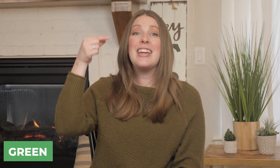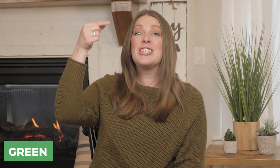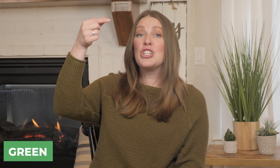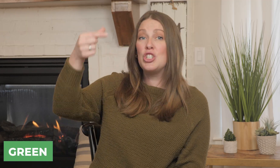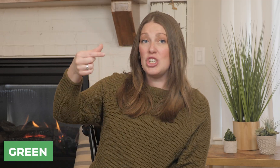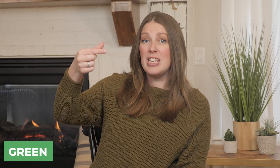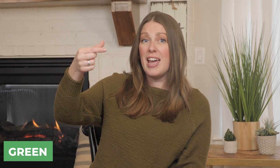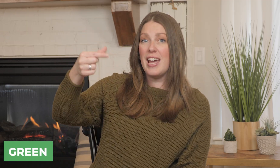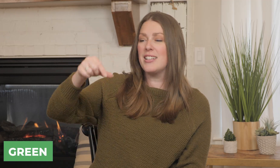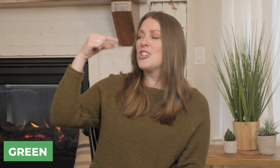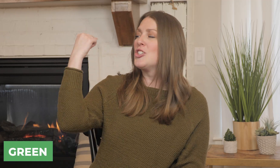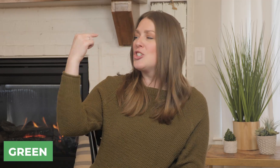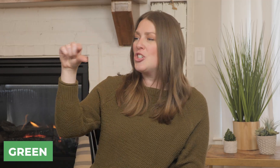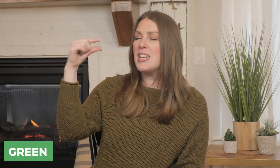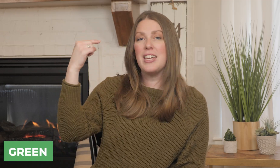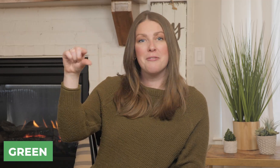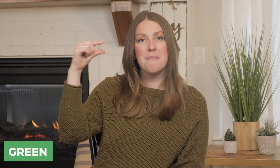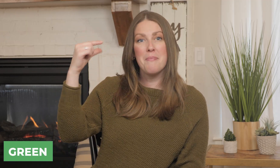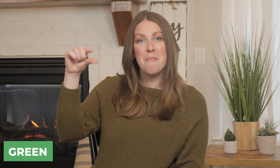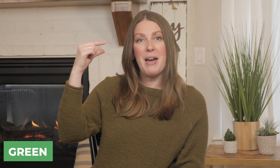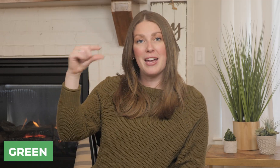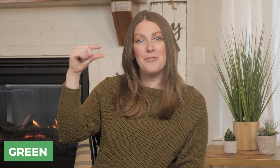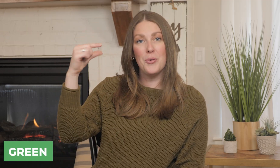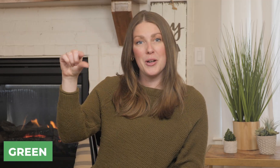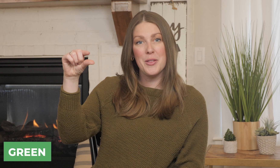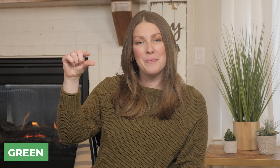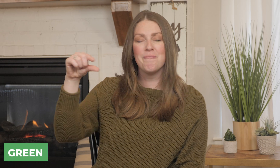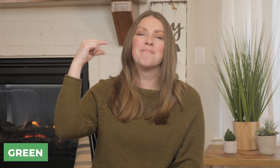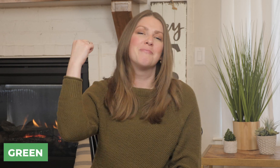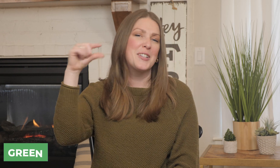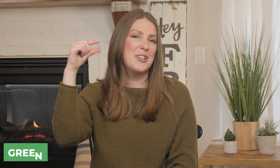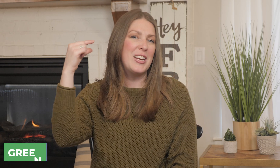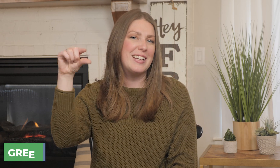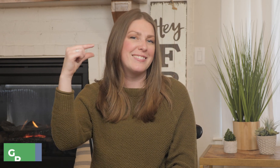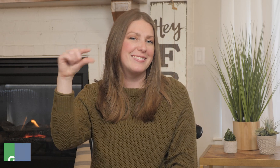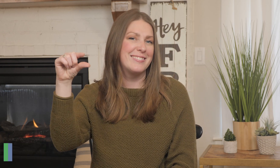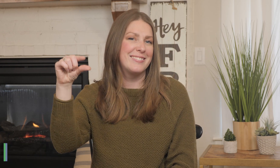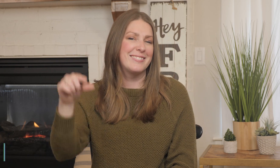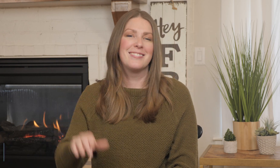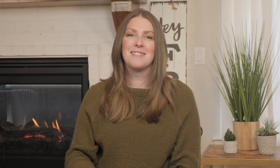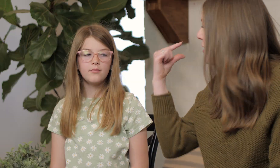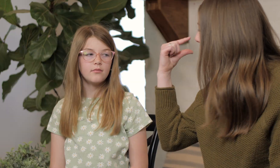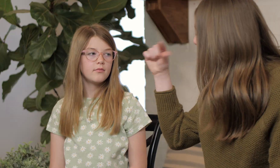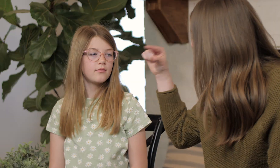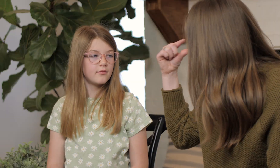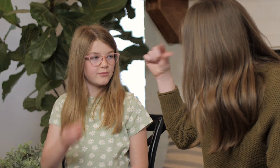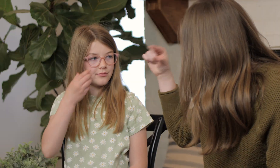it's a 'G' hand shaking back and forth, green. Can you do green?